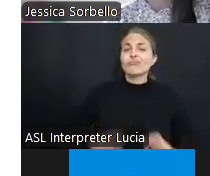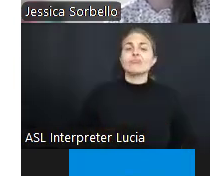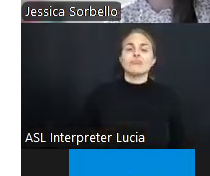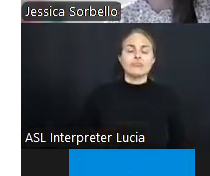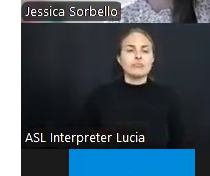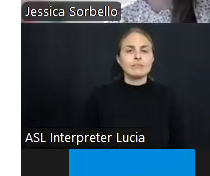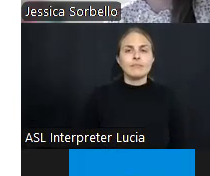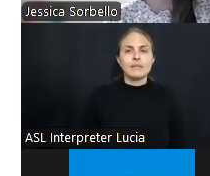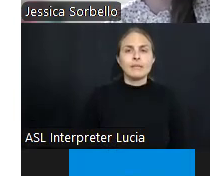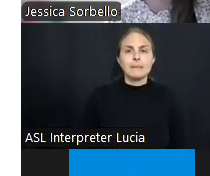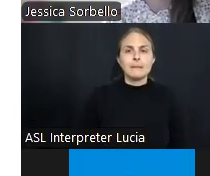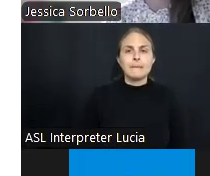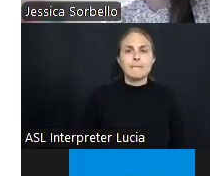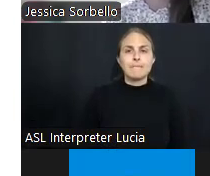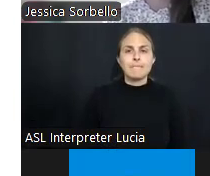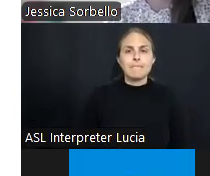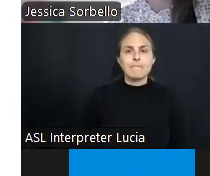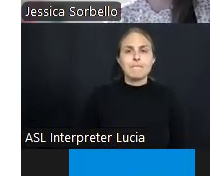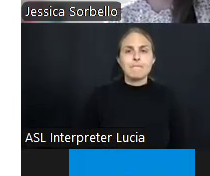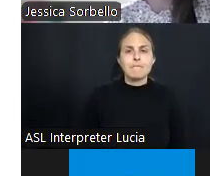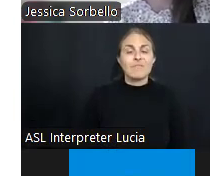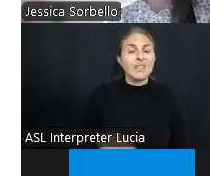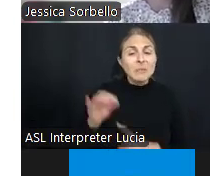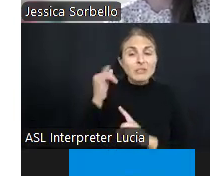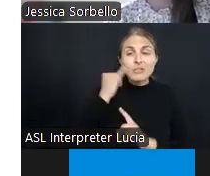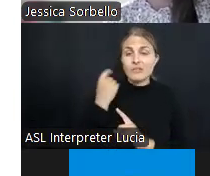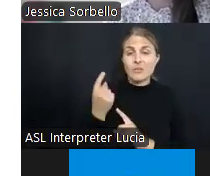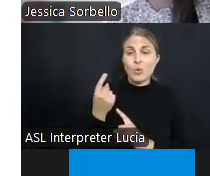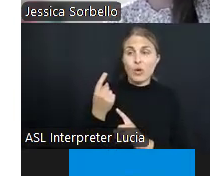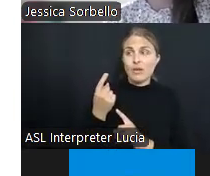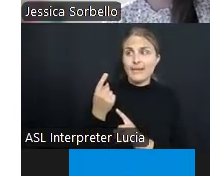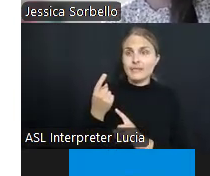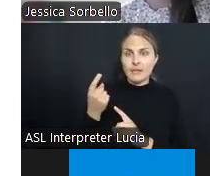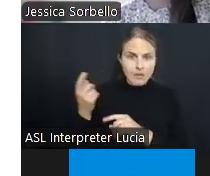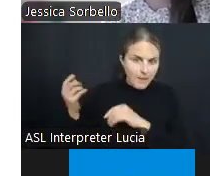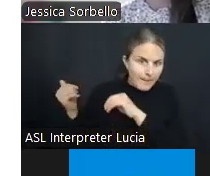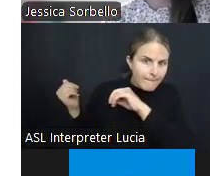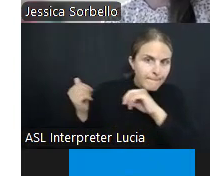term stay facility where many of us prioritize health. So we